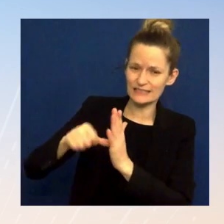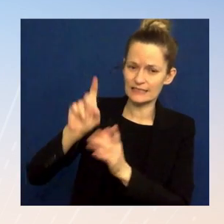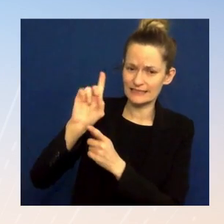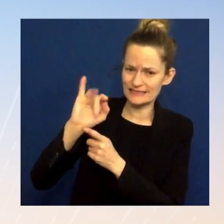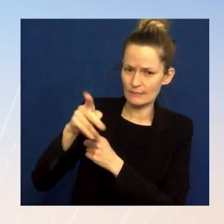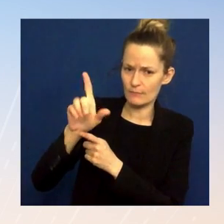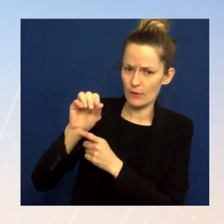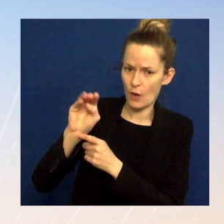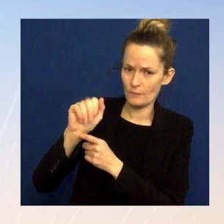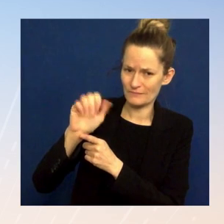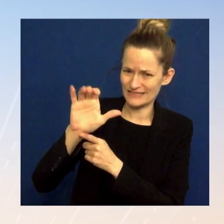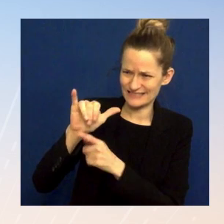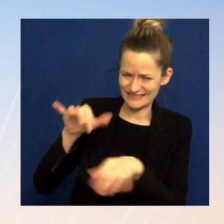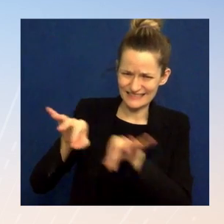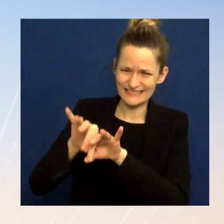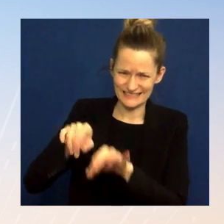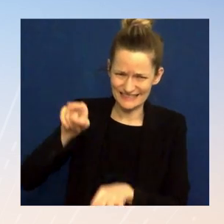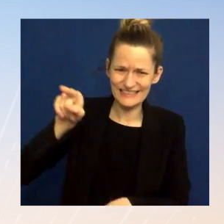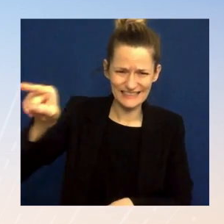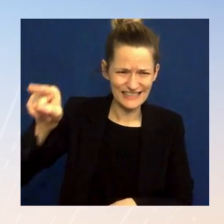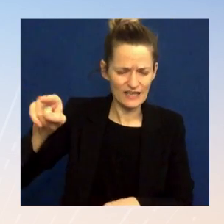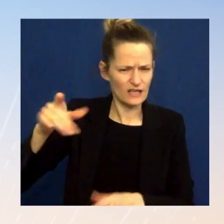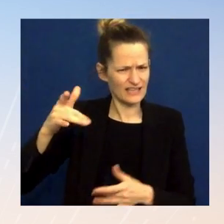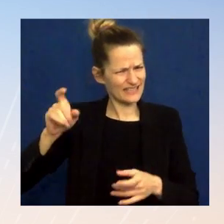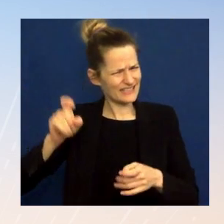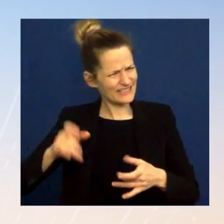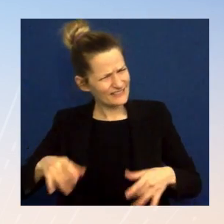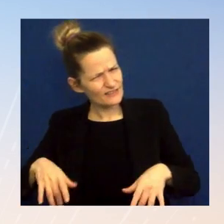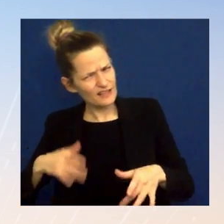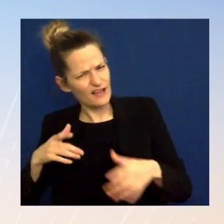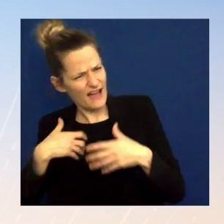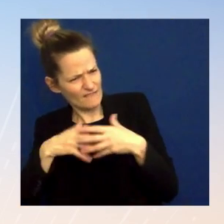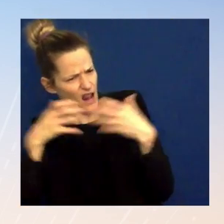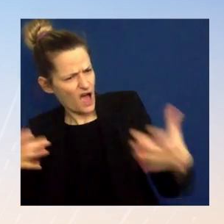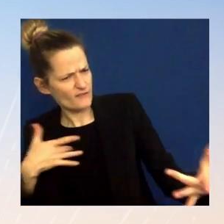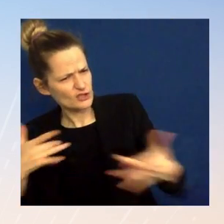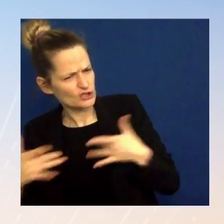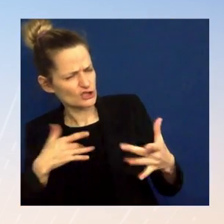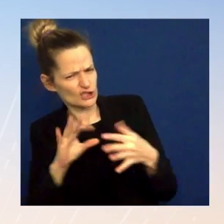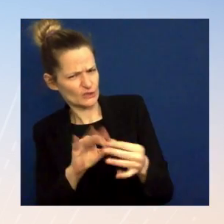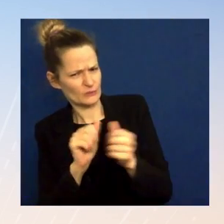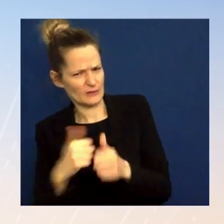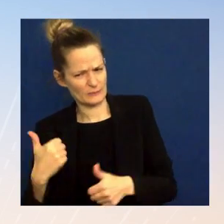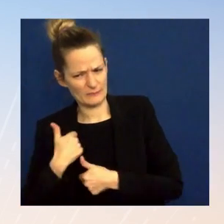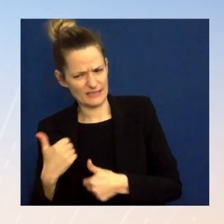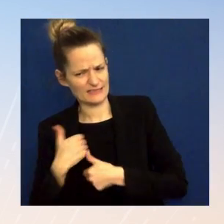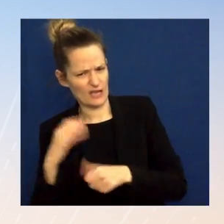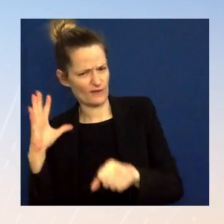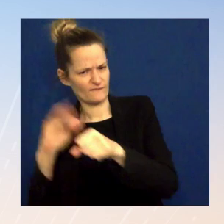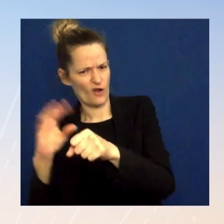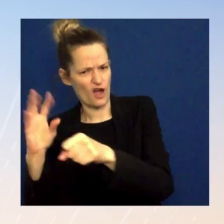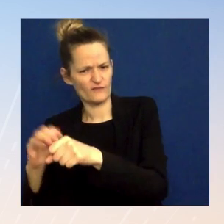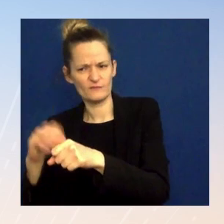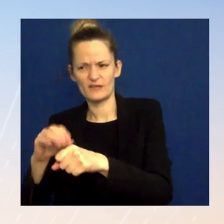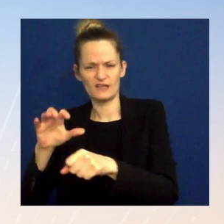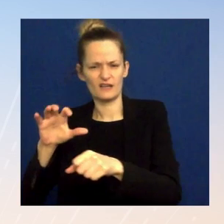in which there were a lot of forces pulling at this this fragile effort to move towards a democratic constitutional order.